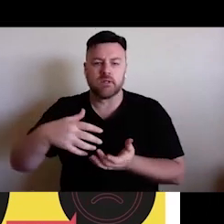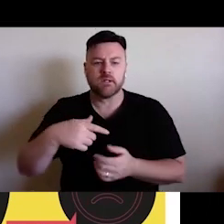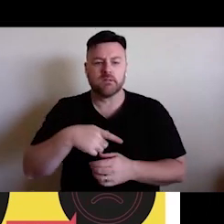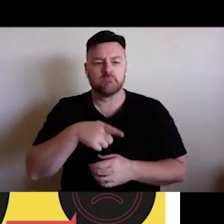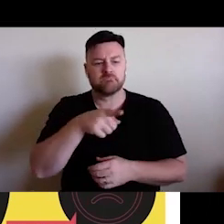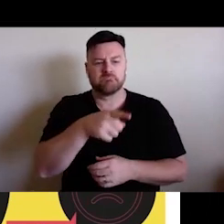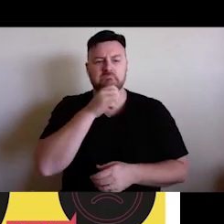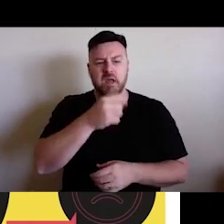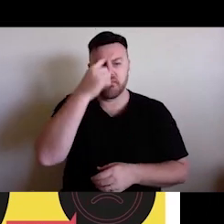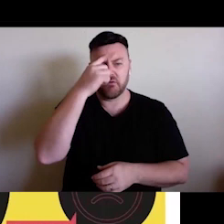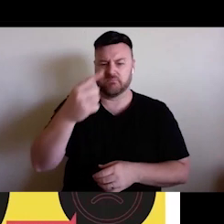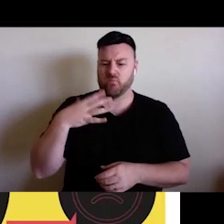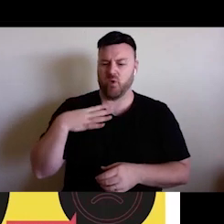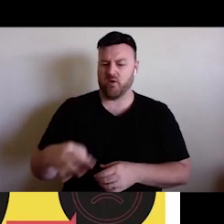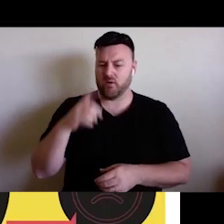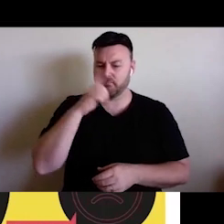brought together a series of interesting objects that raise from